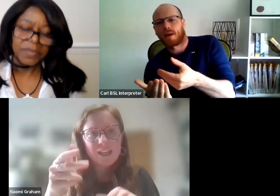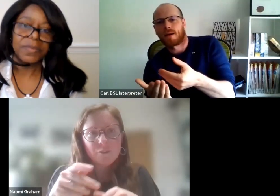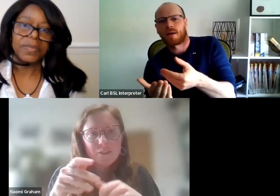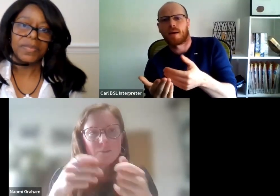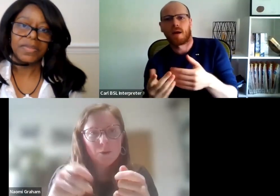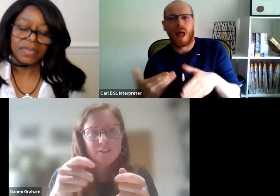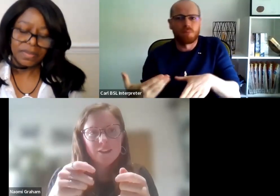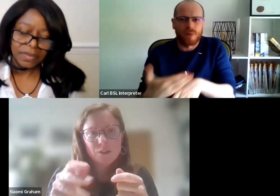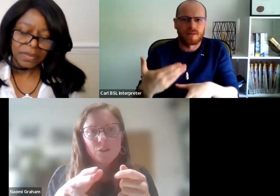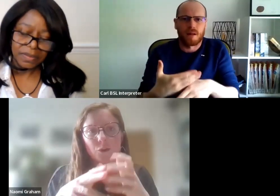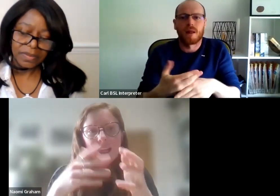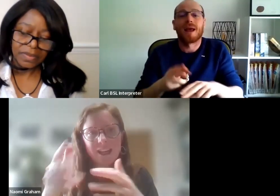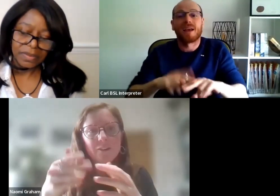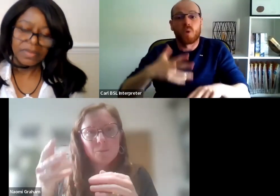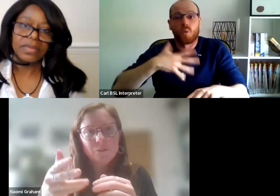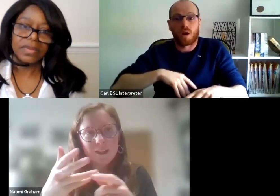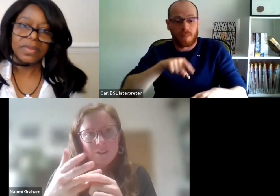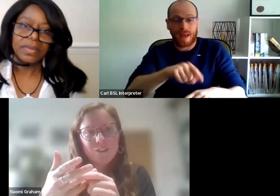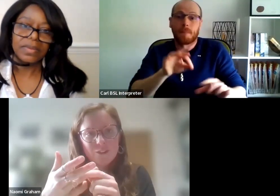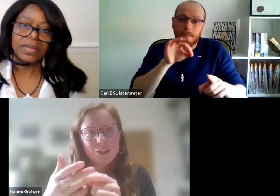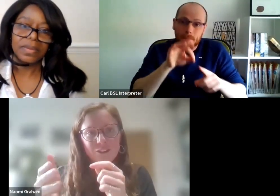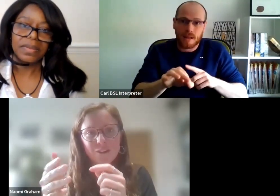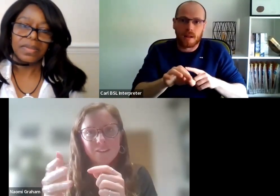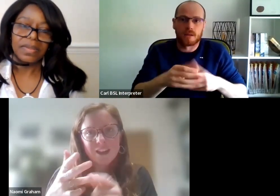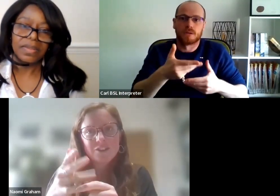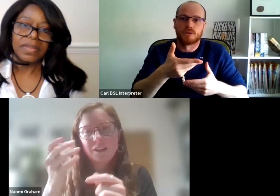you need for this multi-sensory story, here are the movement activities you can do in this session